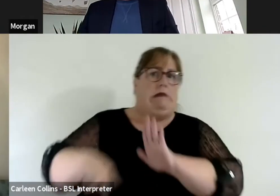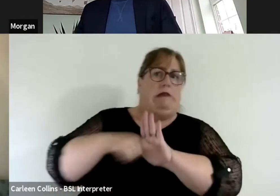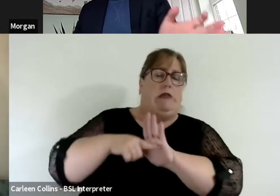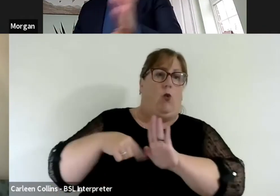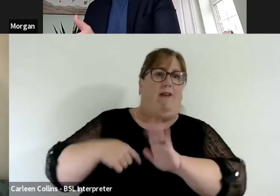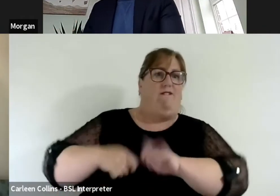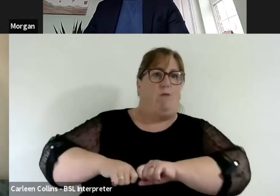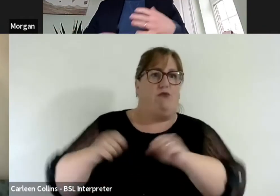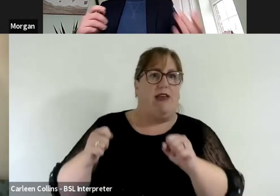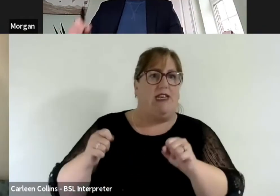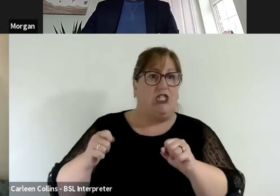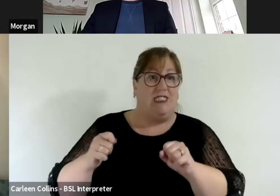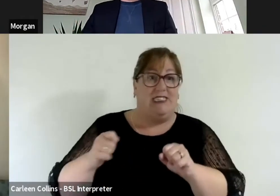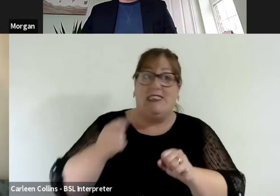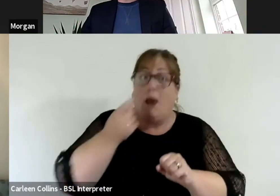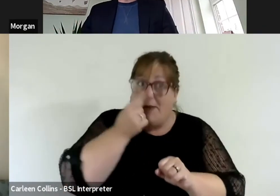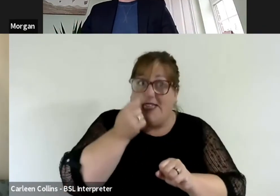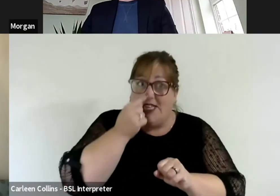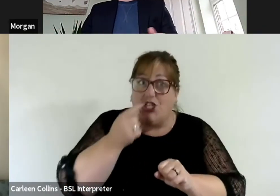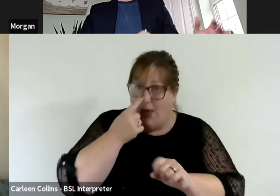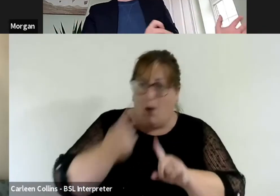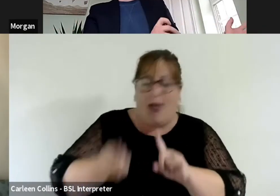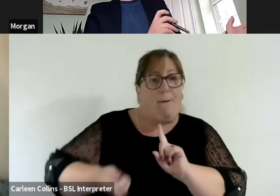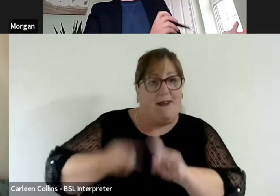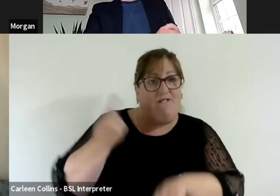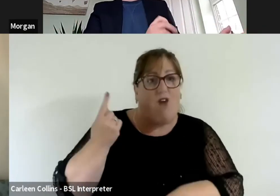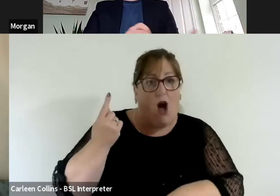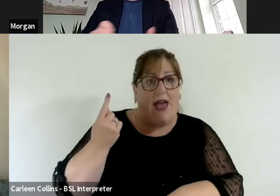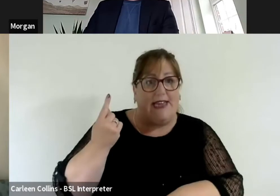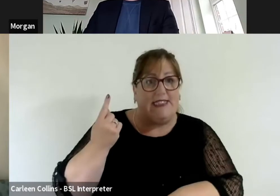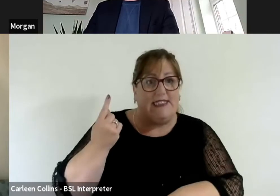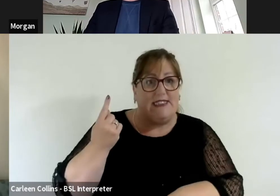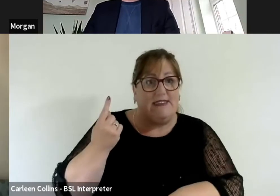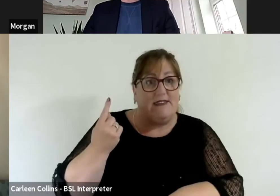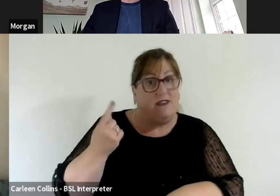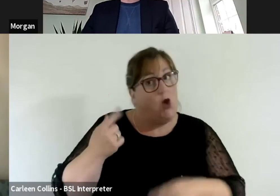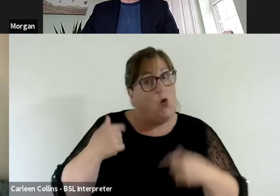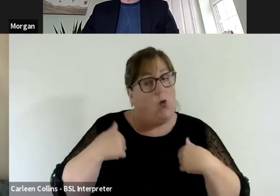would get a breach for that.